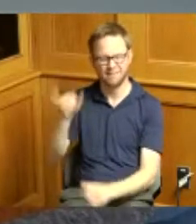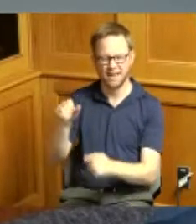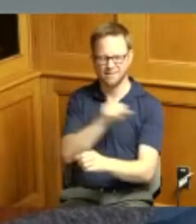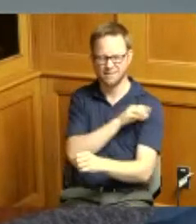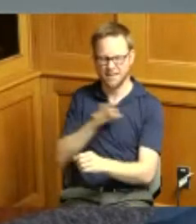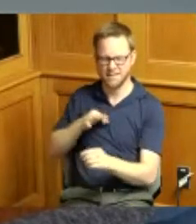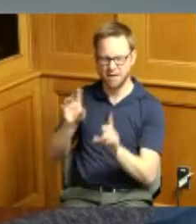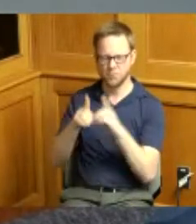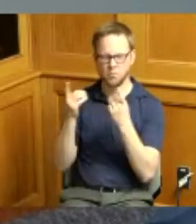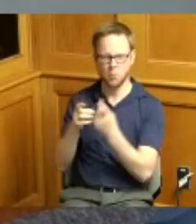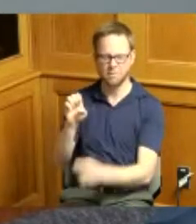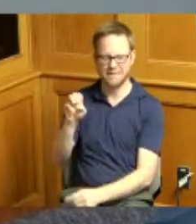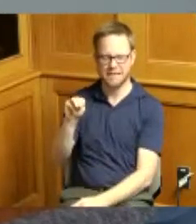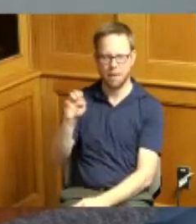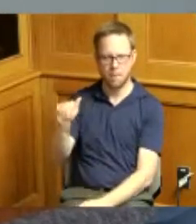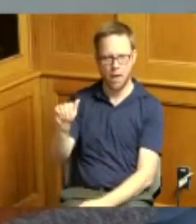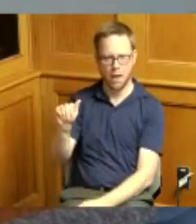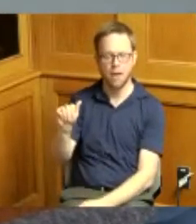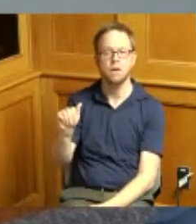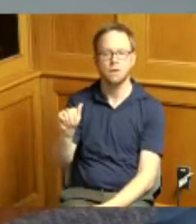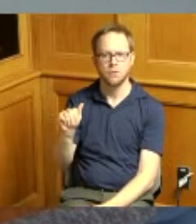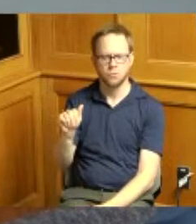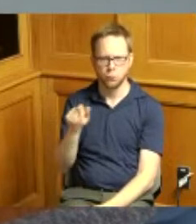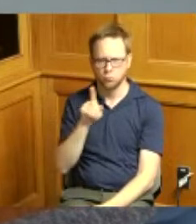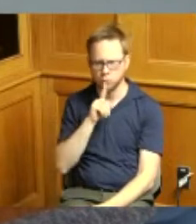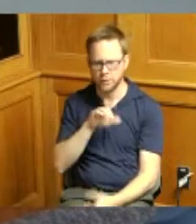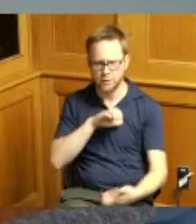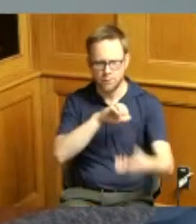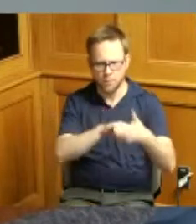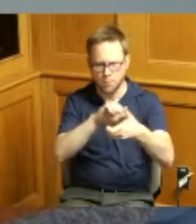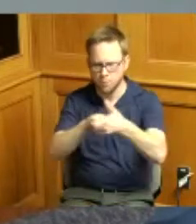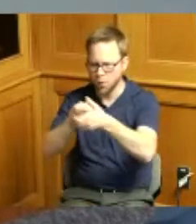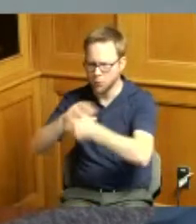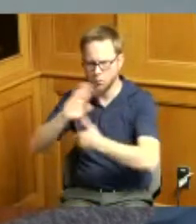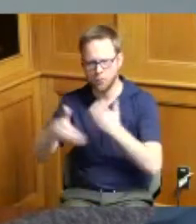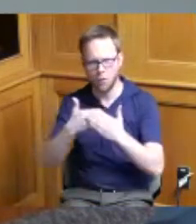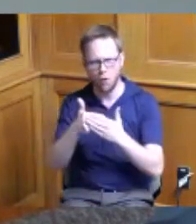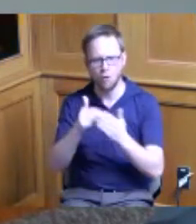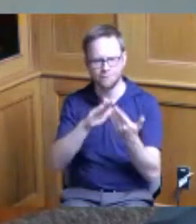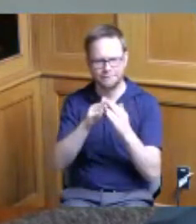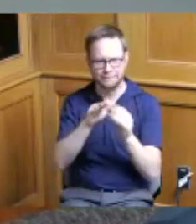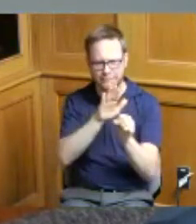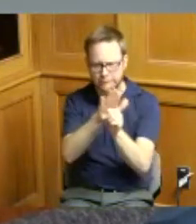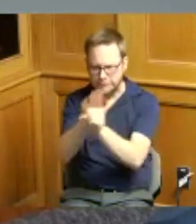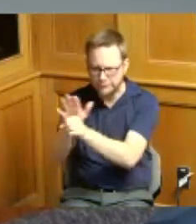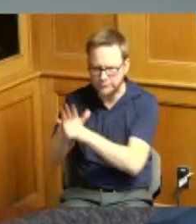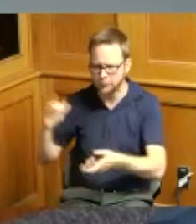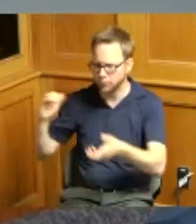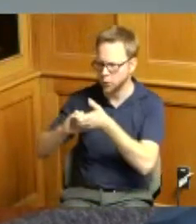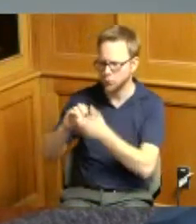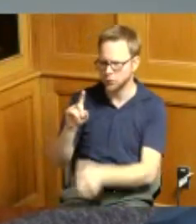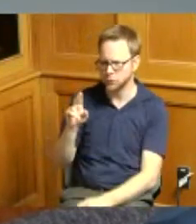so closely with all of our jurisdictions and with duke energy to help keep the public informed of of